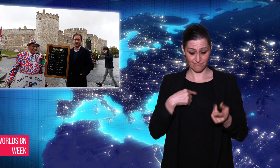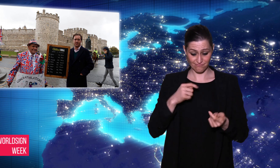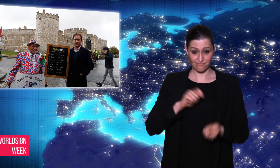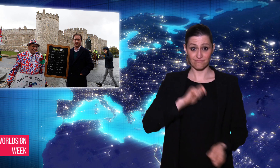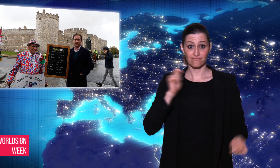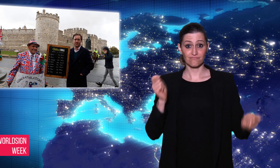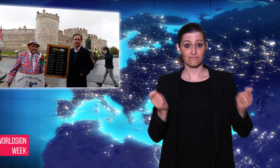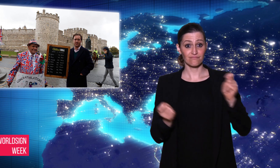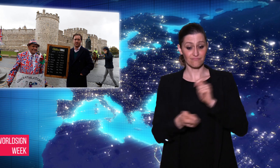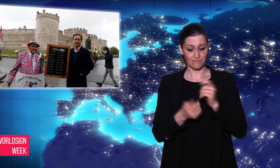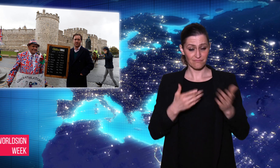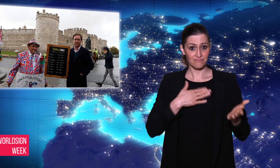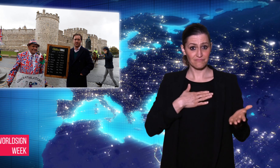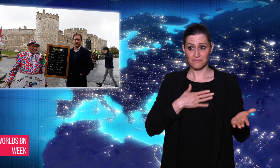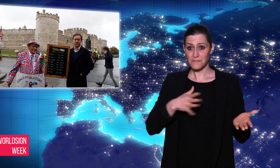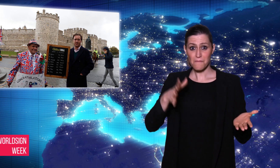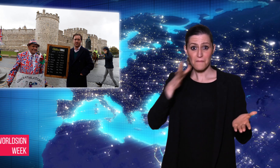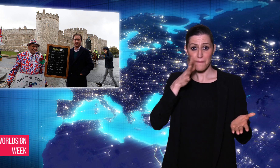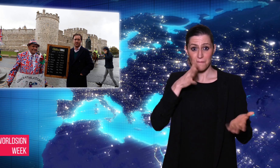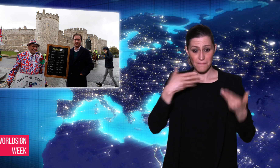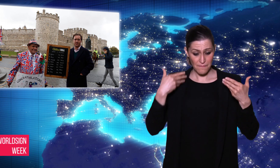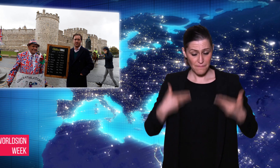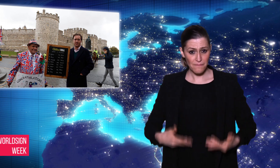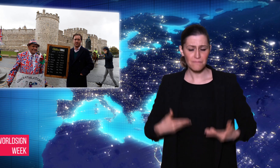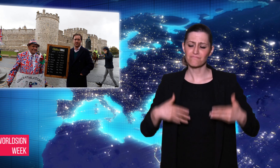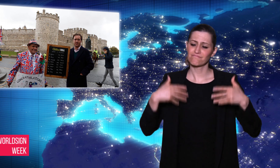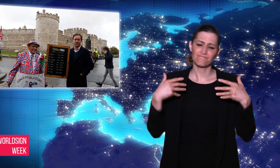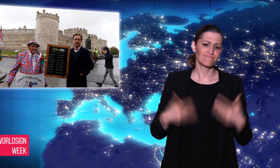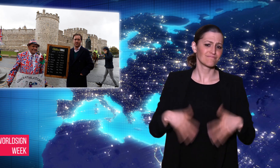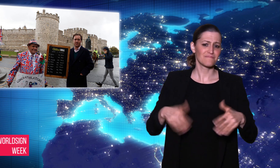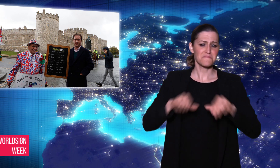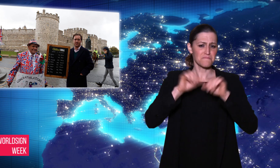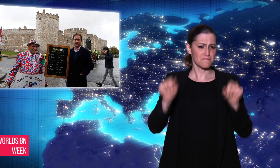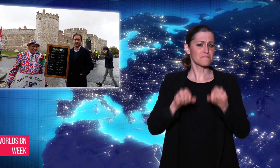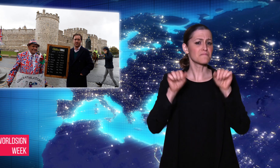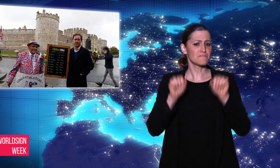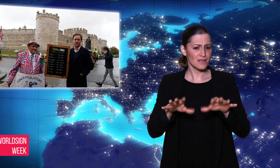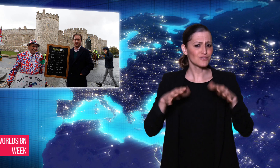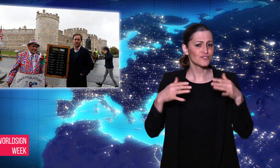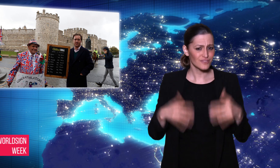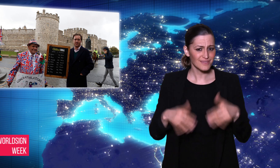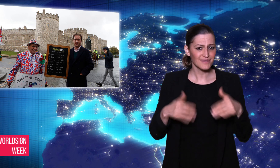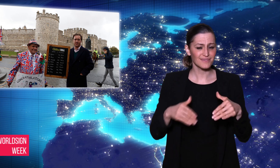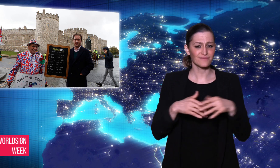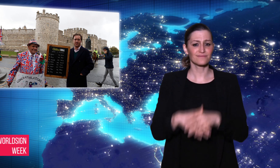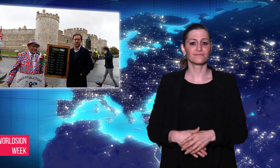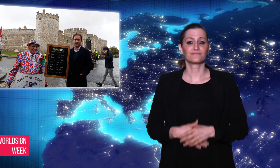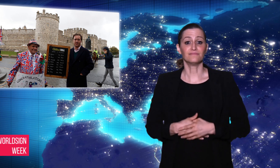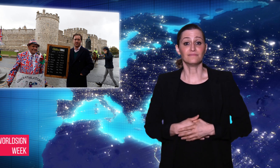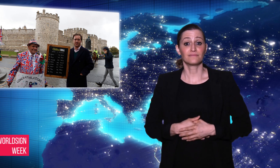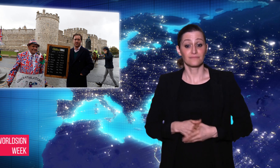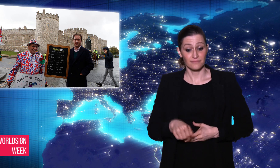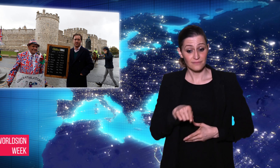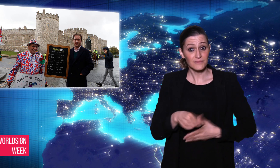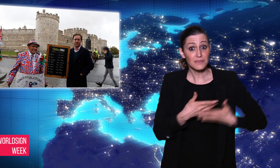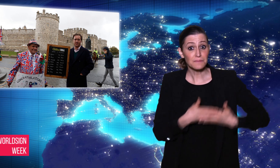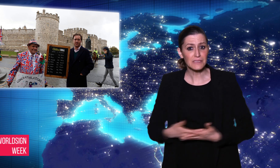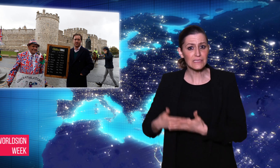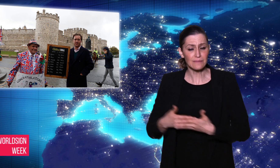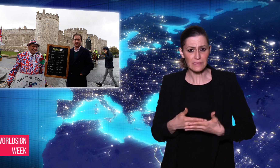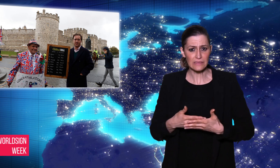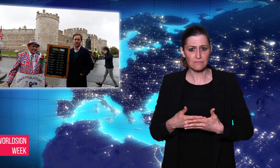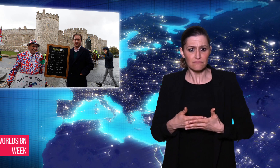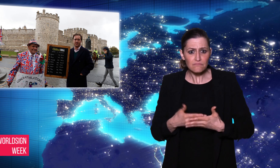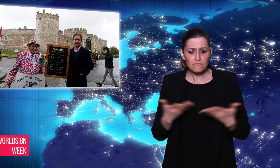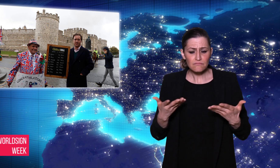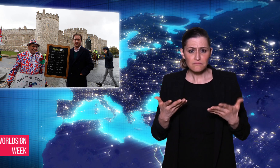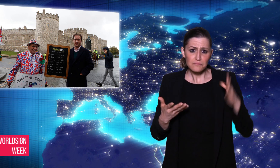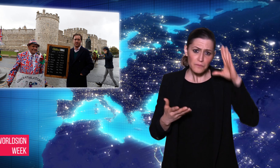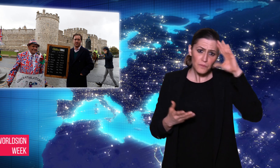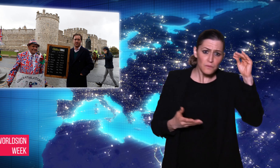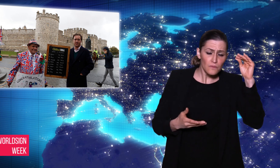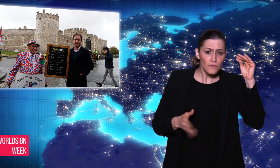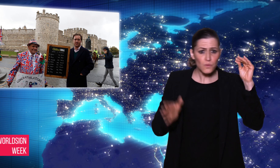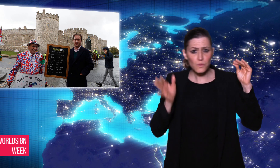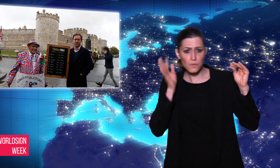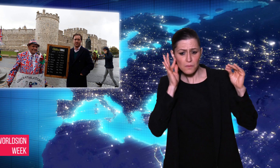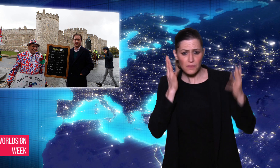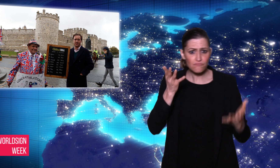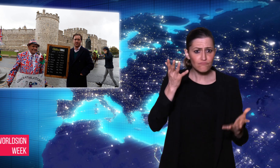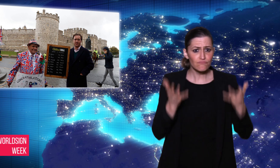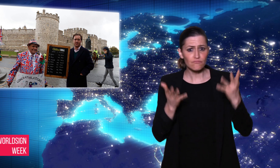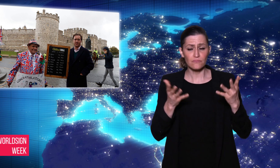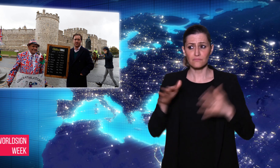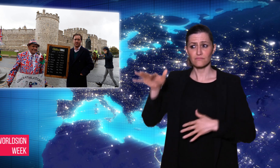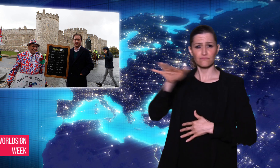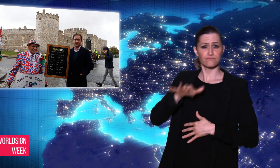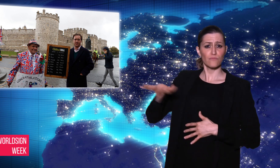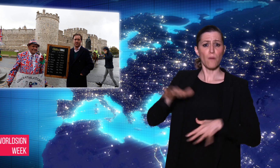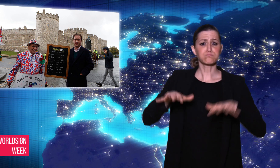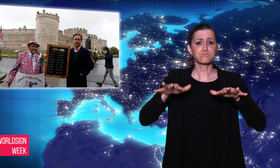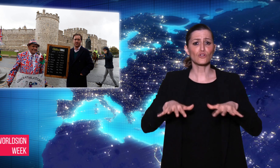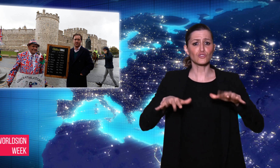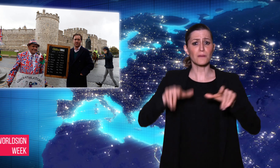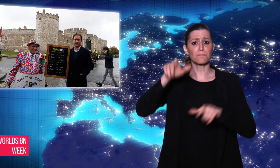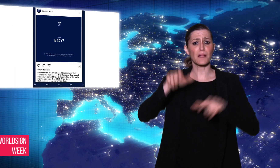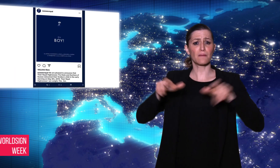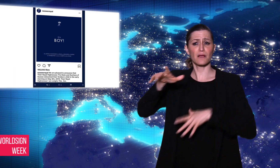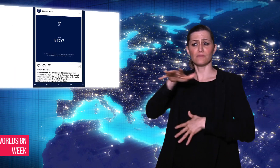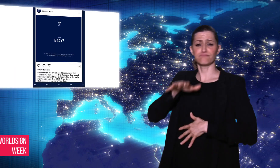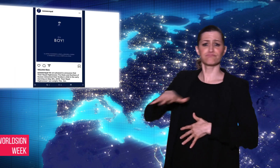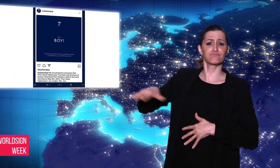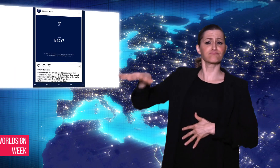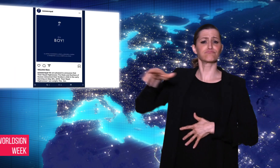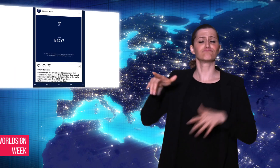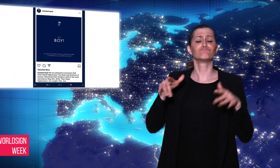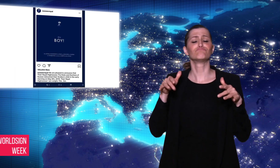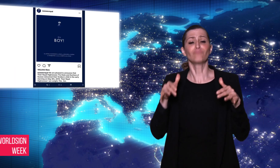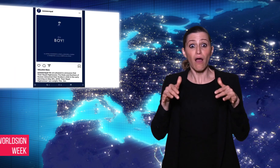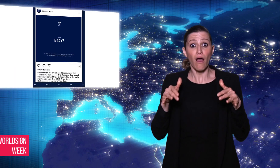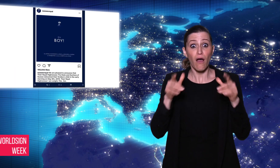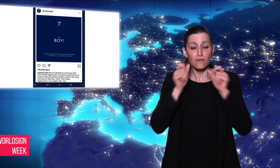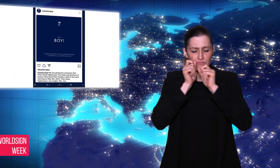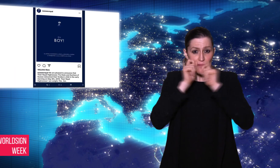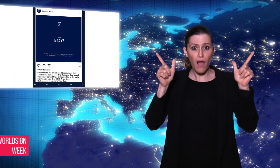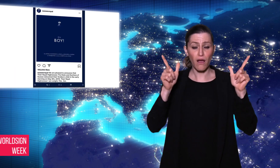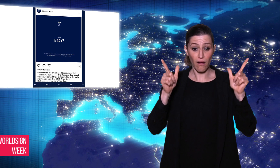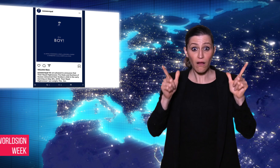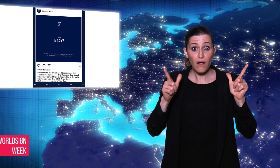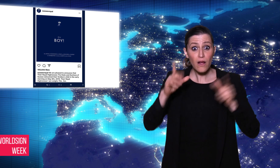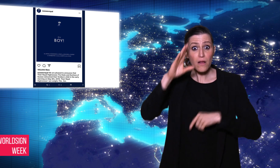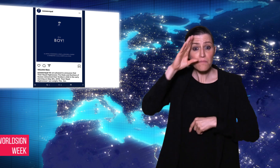“magic.” The gender of the baby was a surprise to the British public because